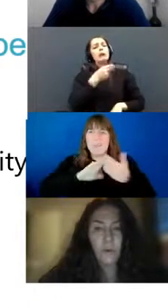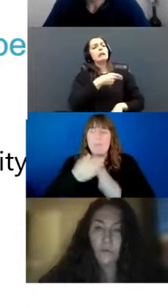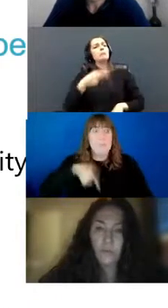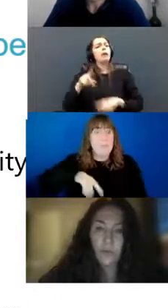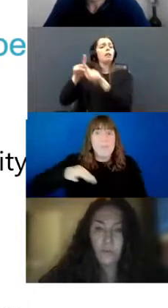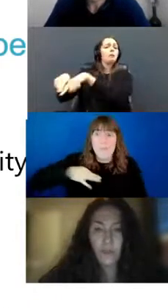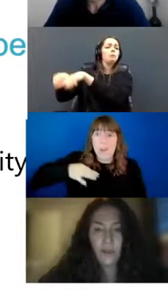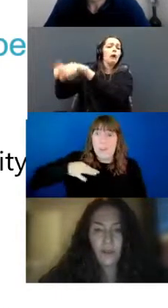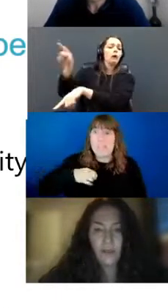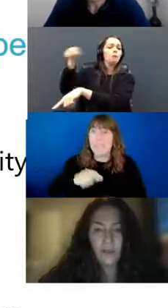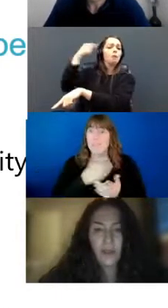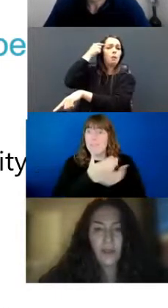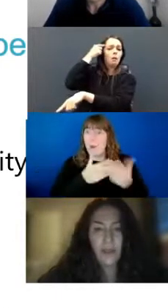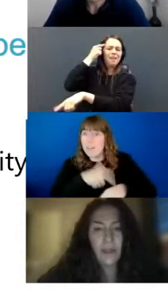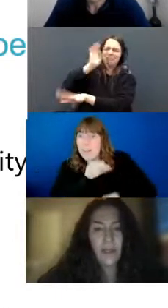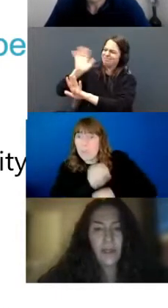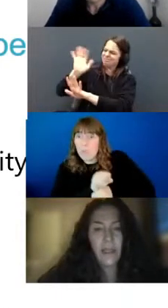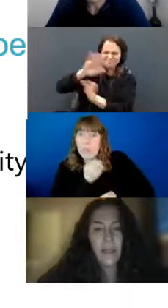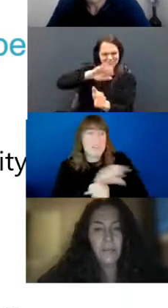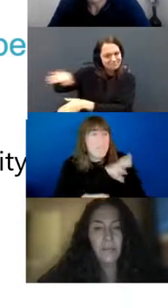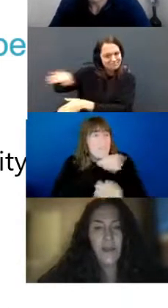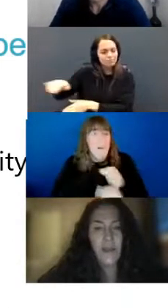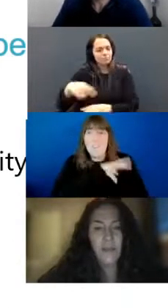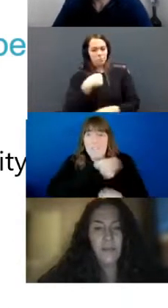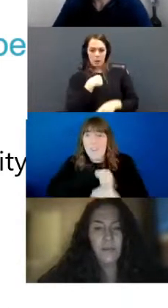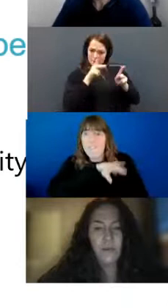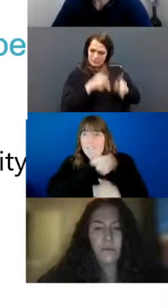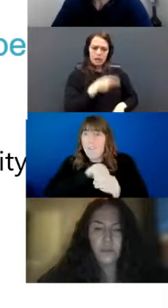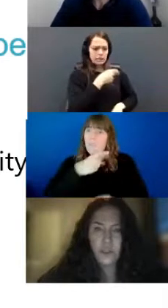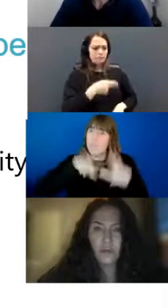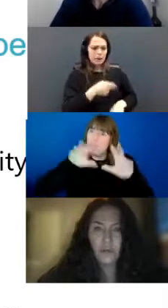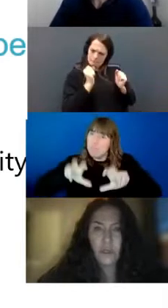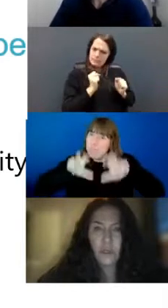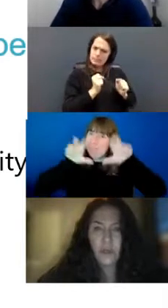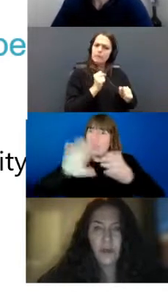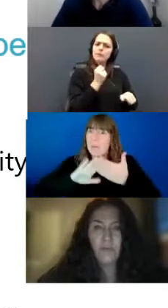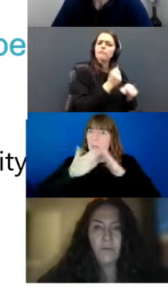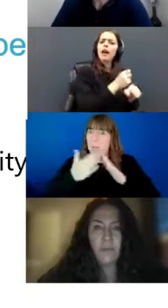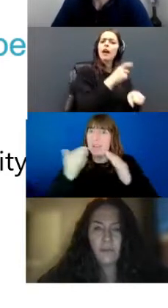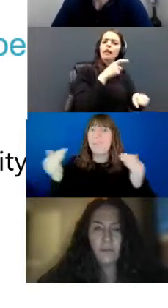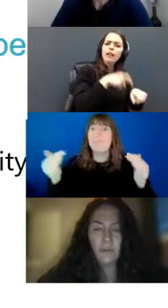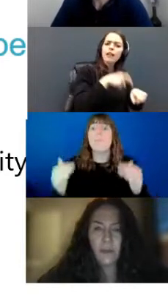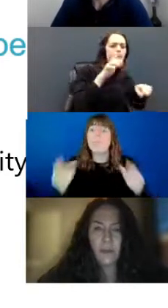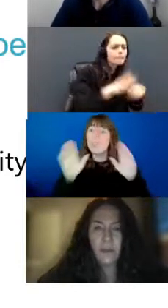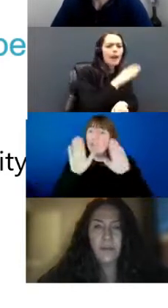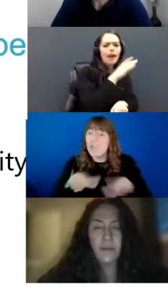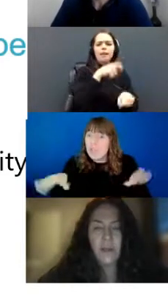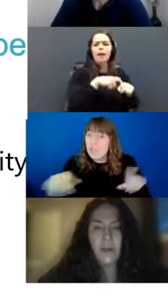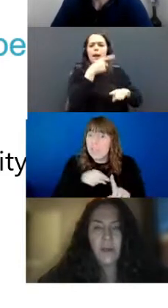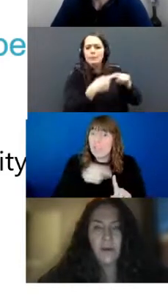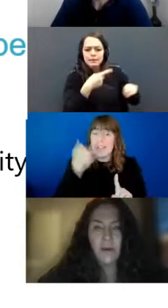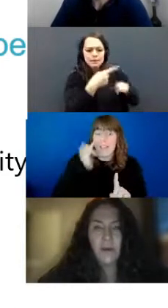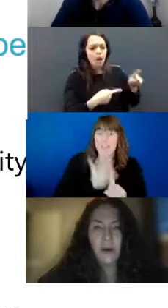full-time work etc and providing support for children of disabled parents there are